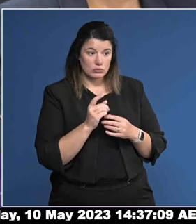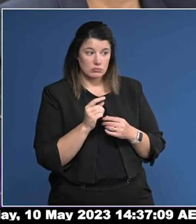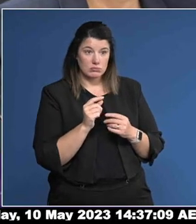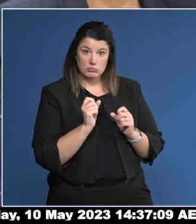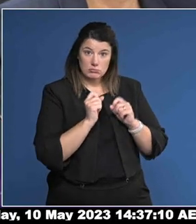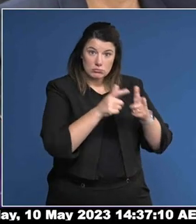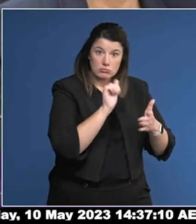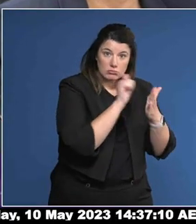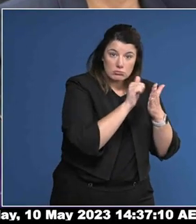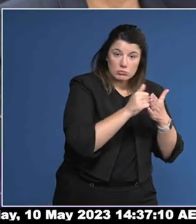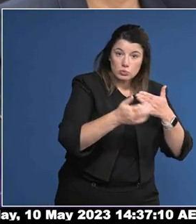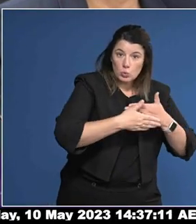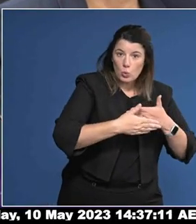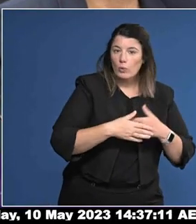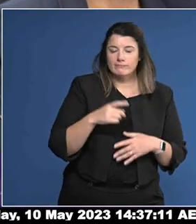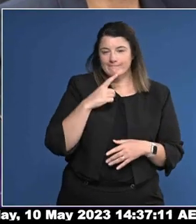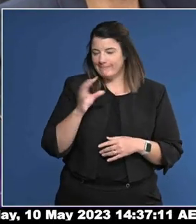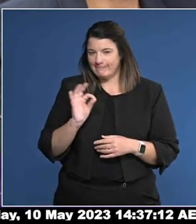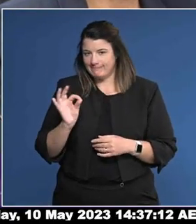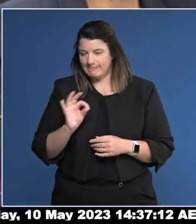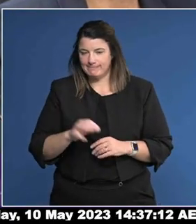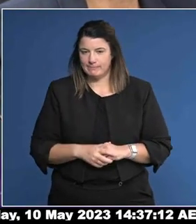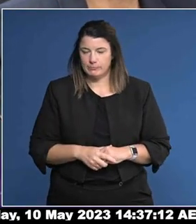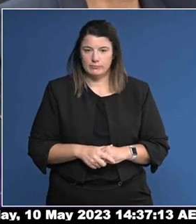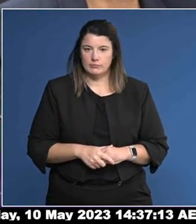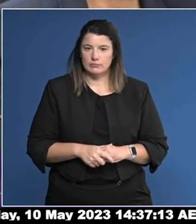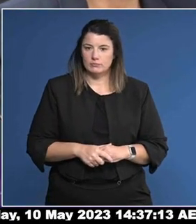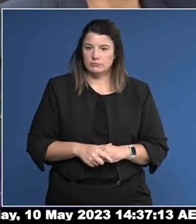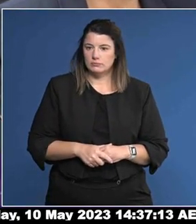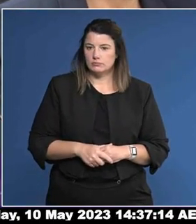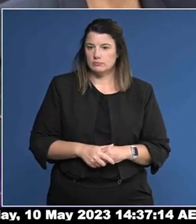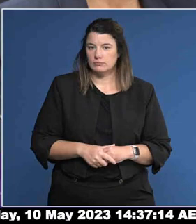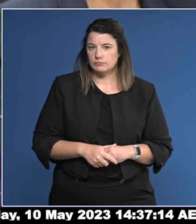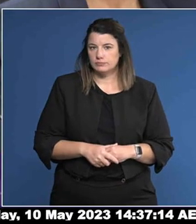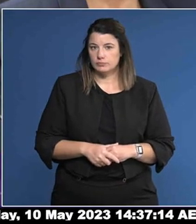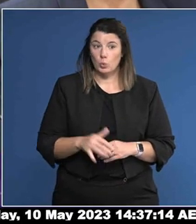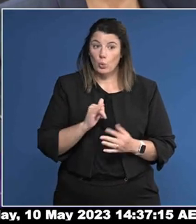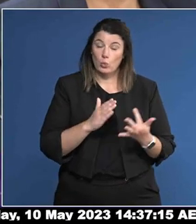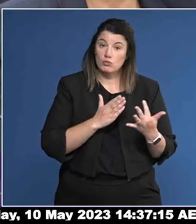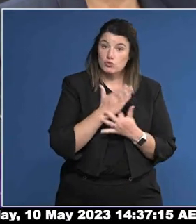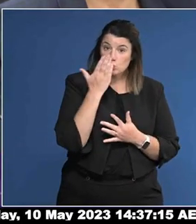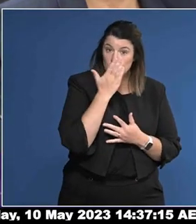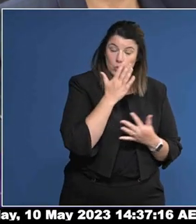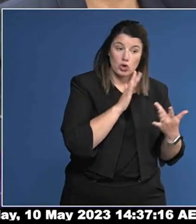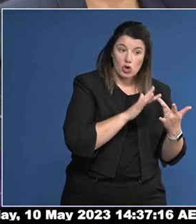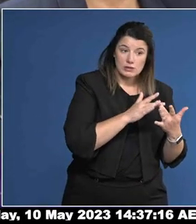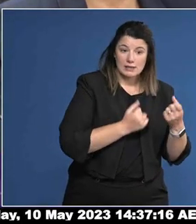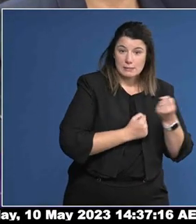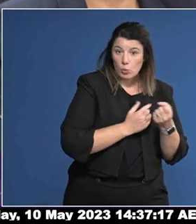Not in these records, no. And not done through, for example, the school in terms of support through the school processes?